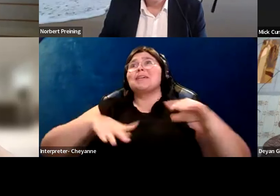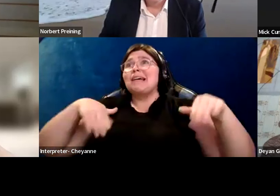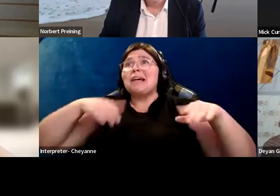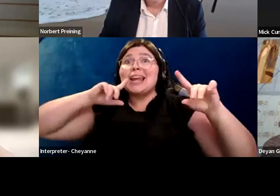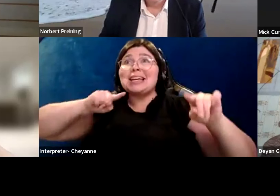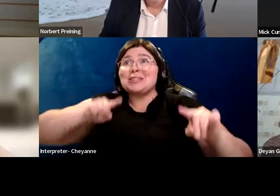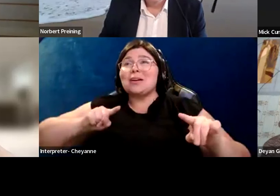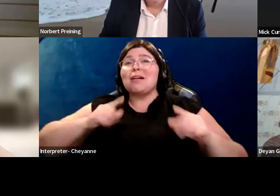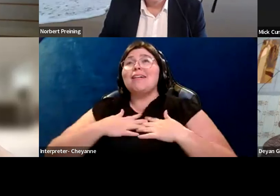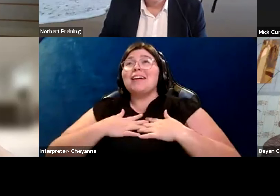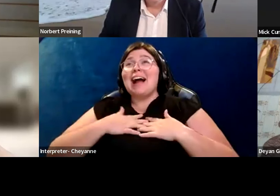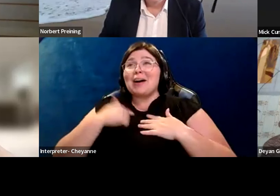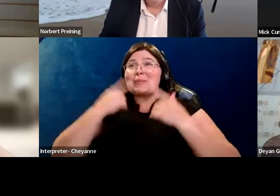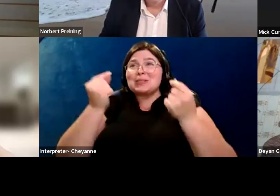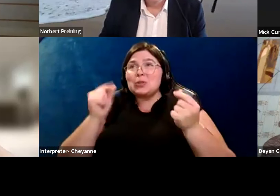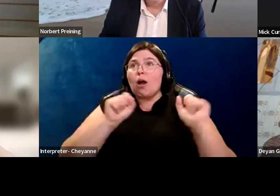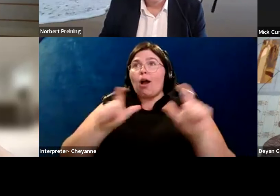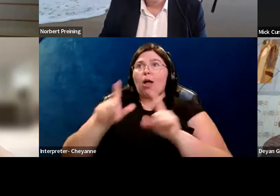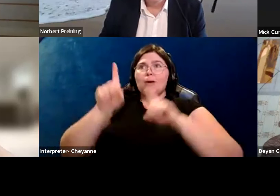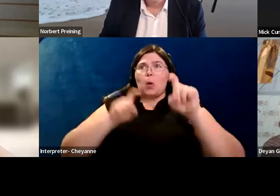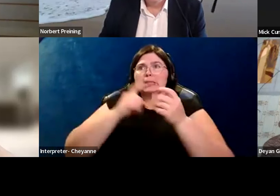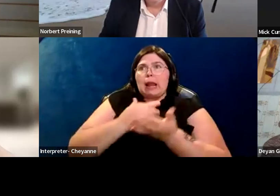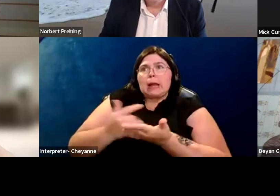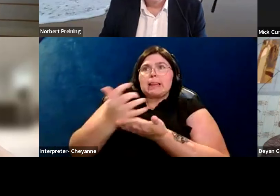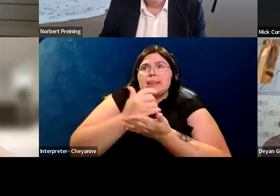And what I'm going to do is gather those. I'll run those by the panelists.